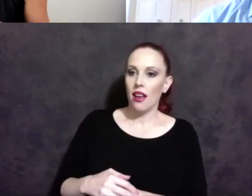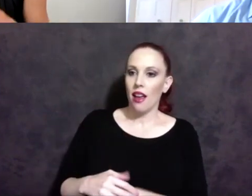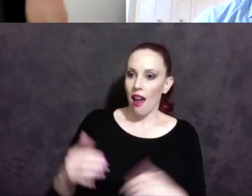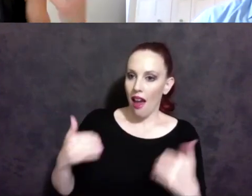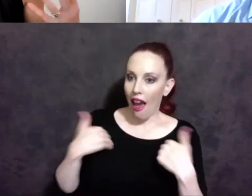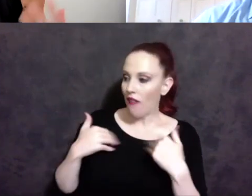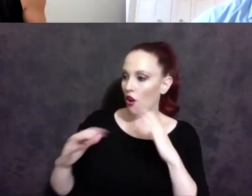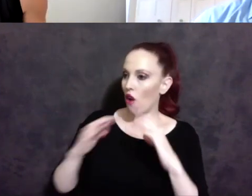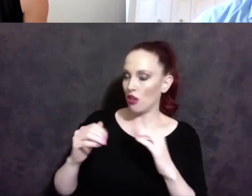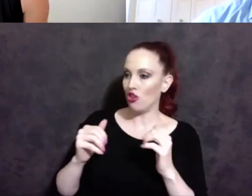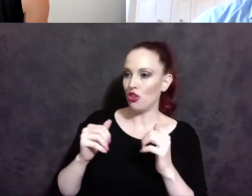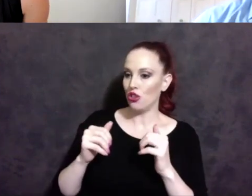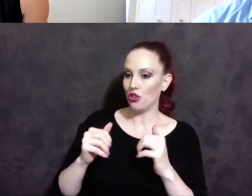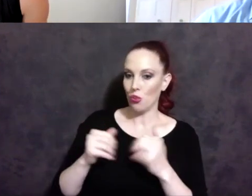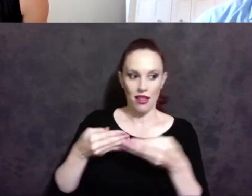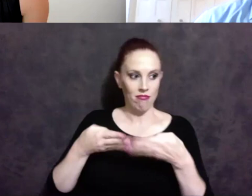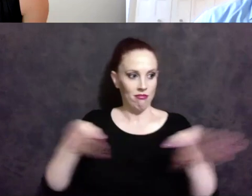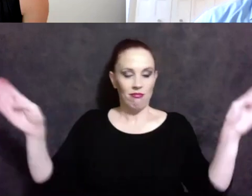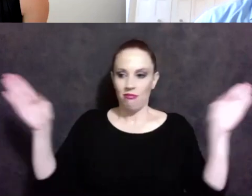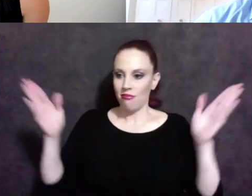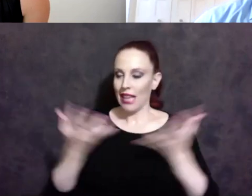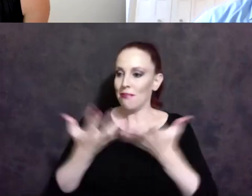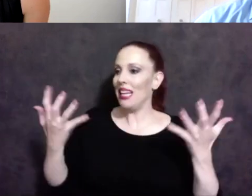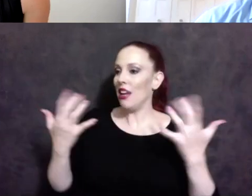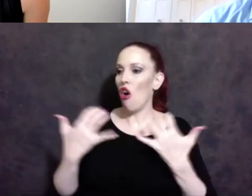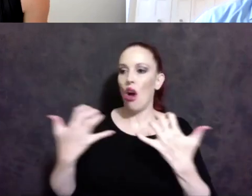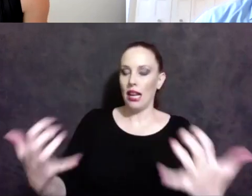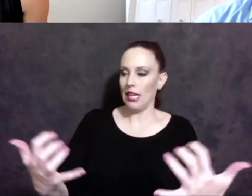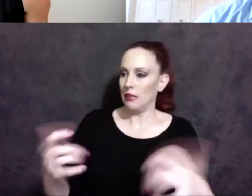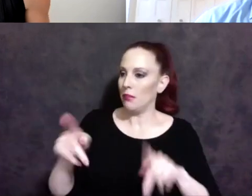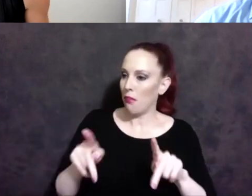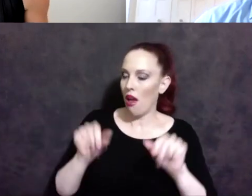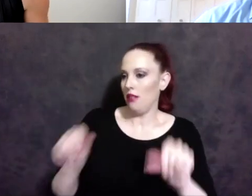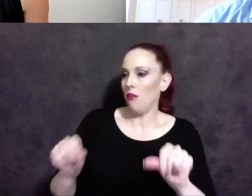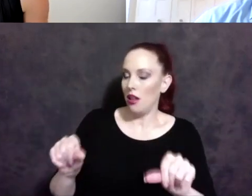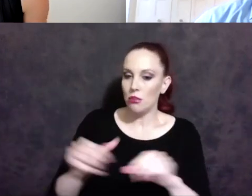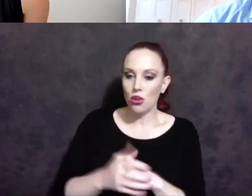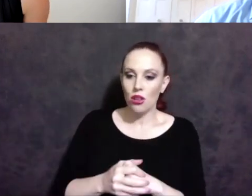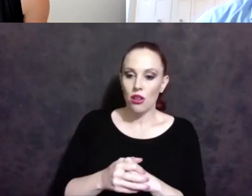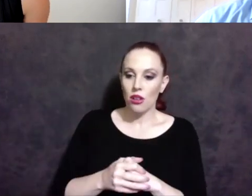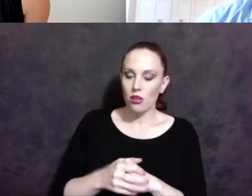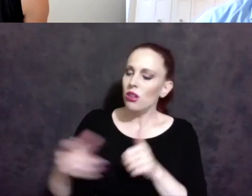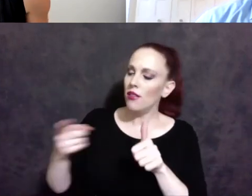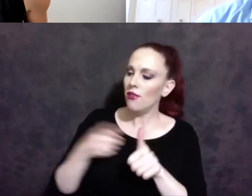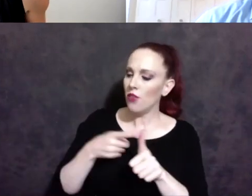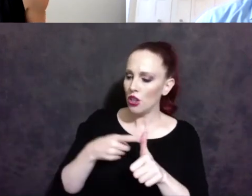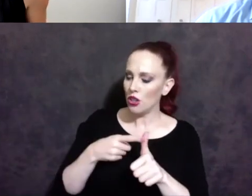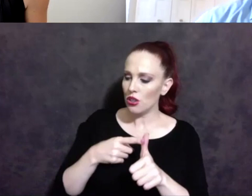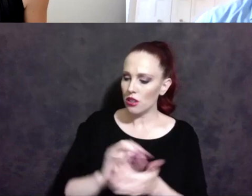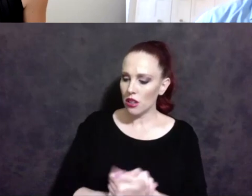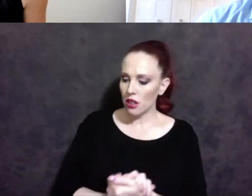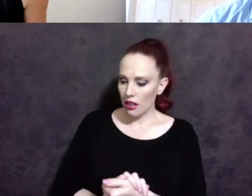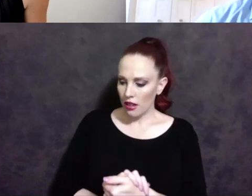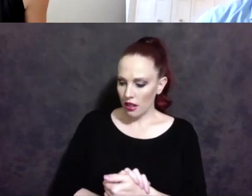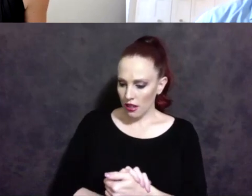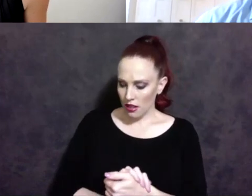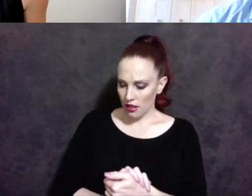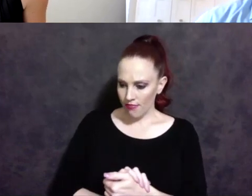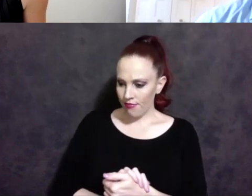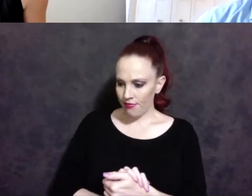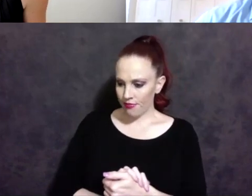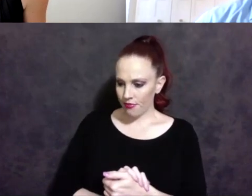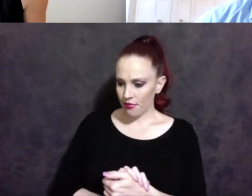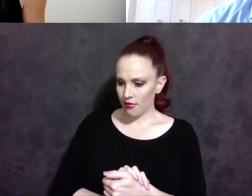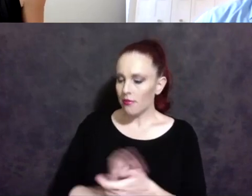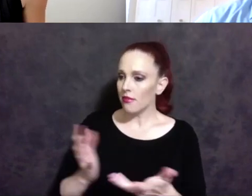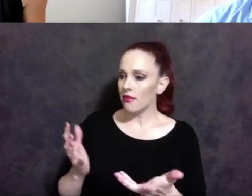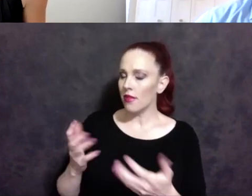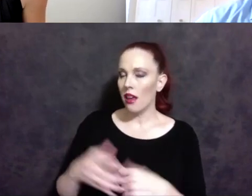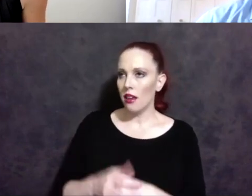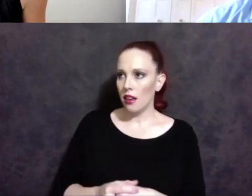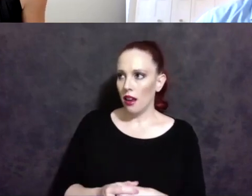with as wide of an audience as possible. First off, I do I acknowledged a little bit but